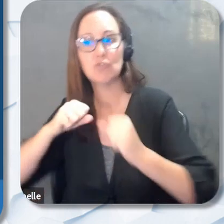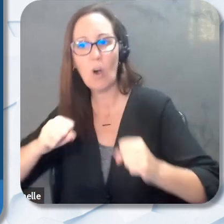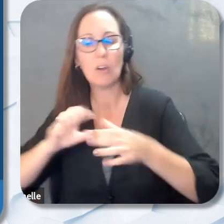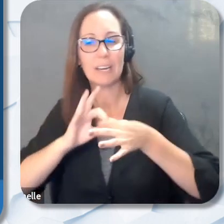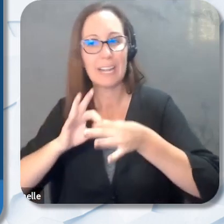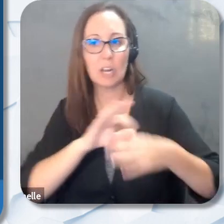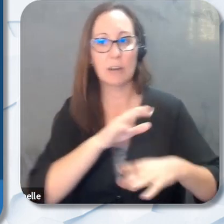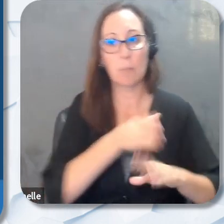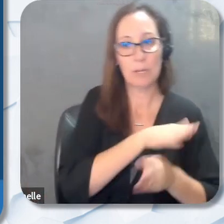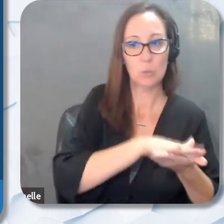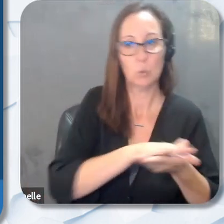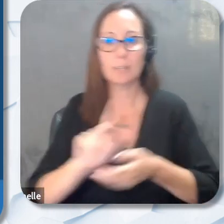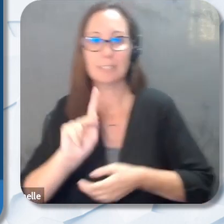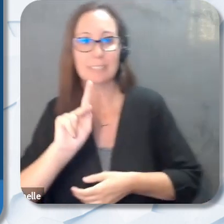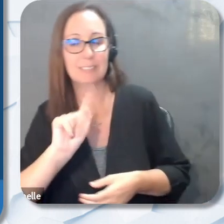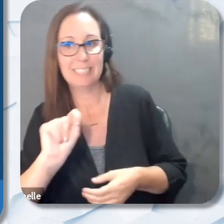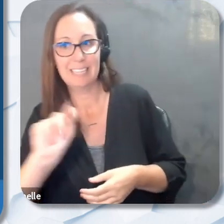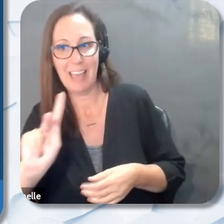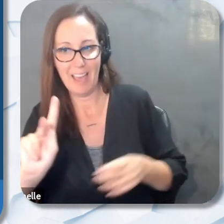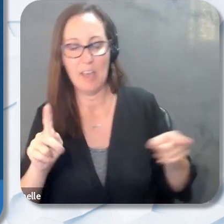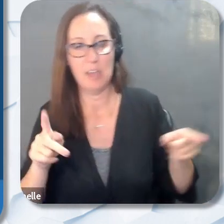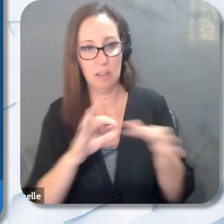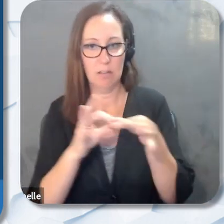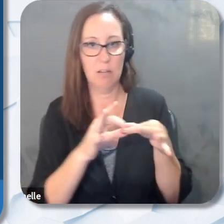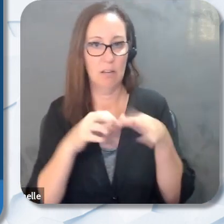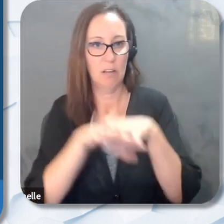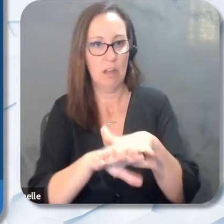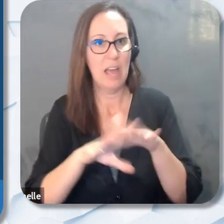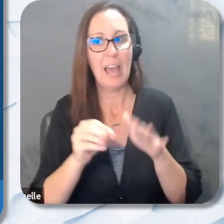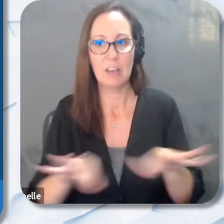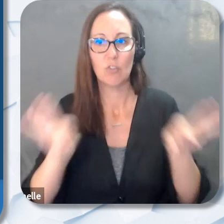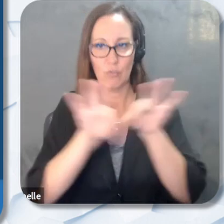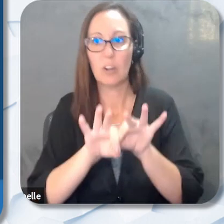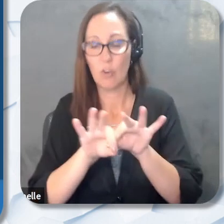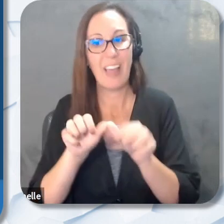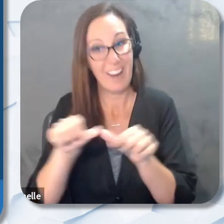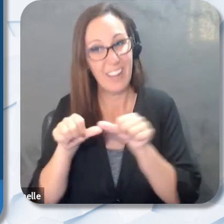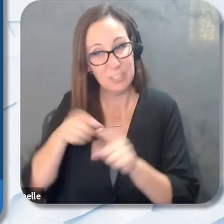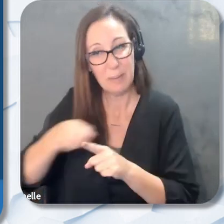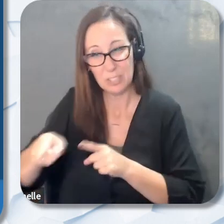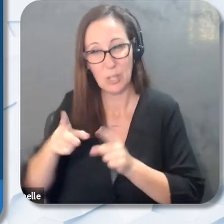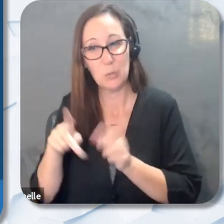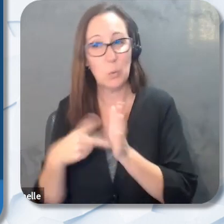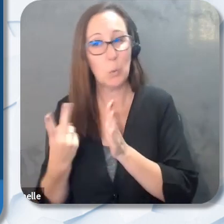and K 12 data and greater data and critical areas such as to language learners. Next slide.